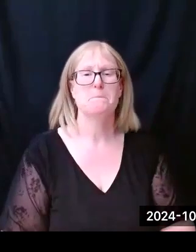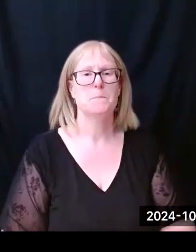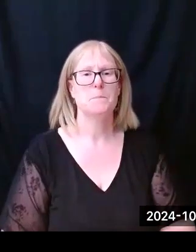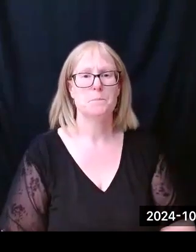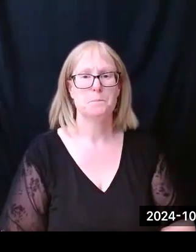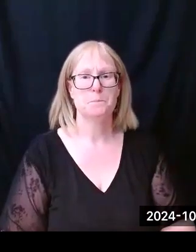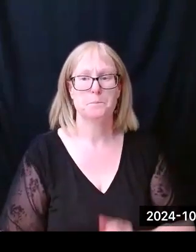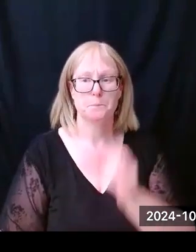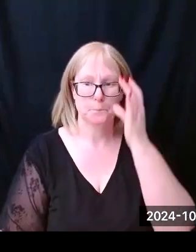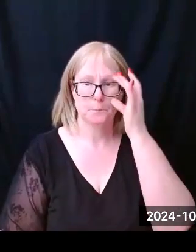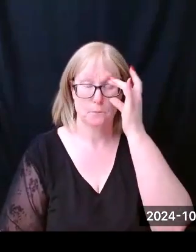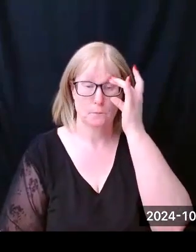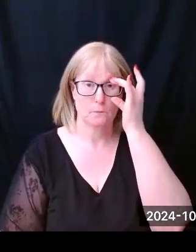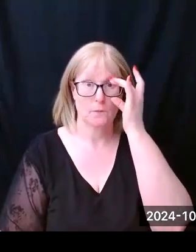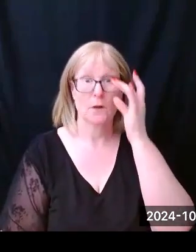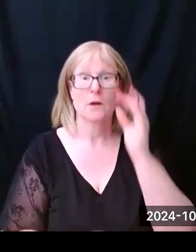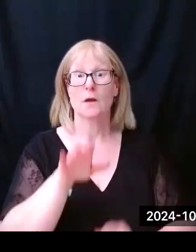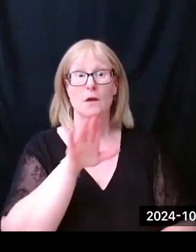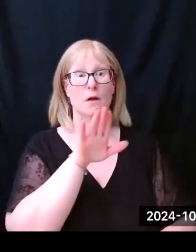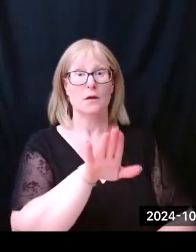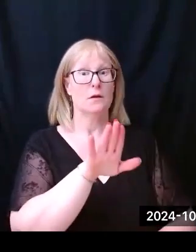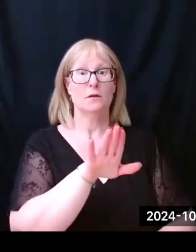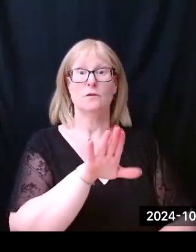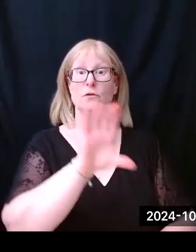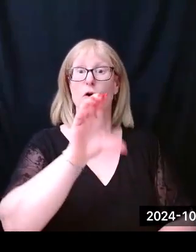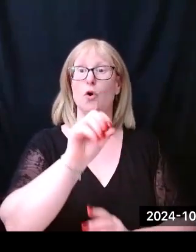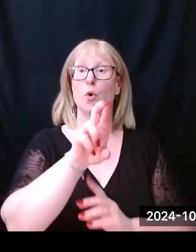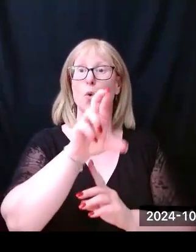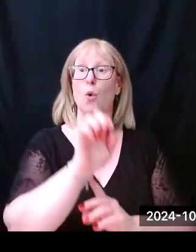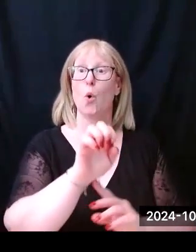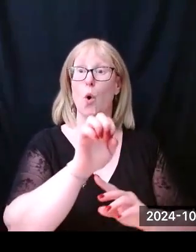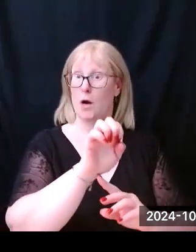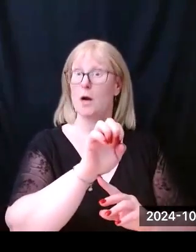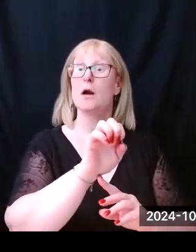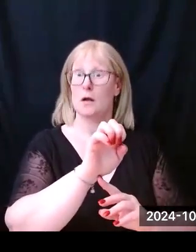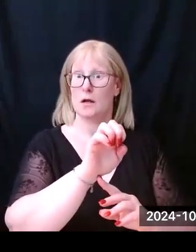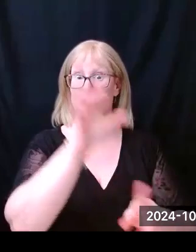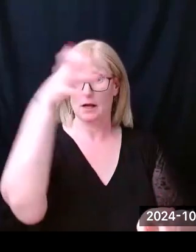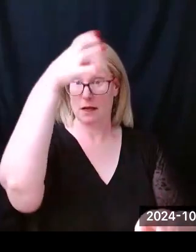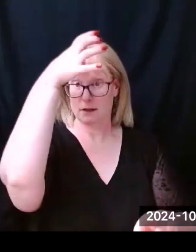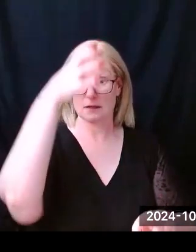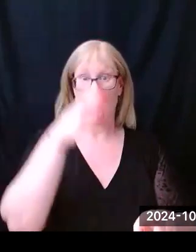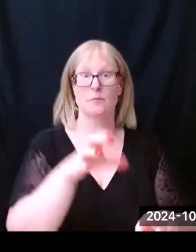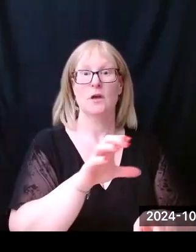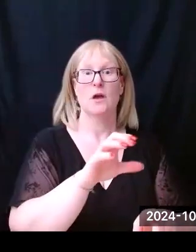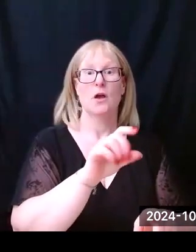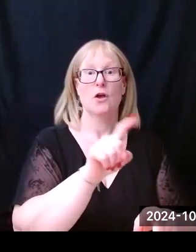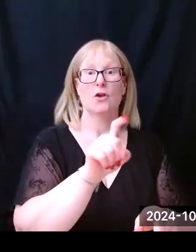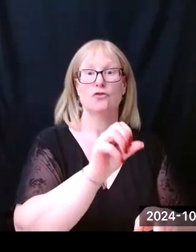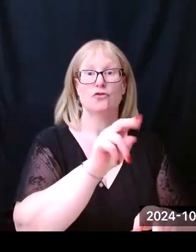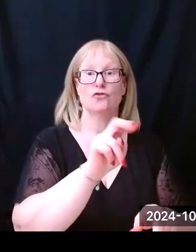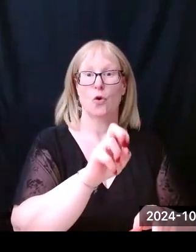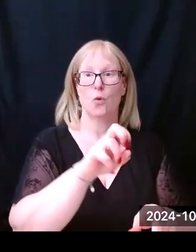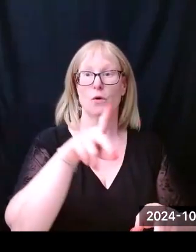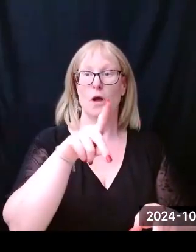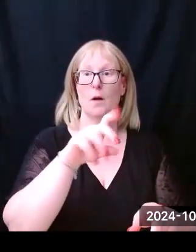So, this is a core concept. As I mentioned, the zone of proximal development was developed by a developmental psychologist